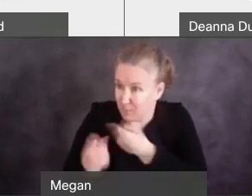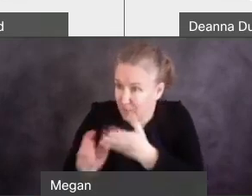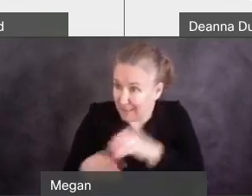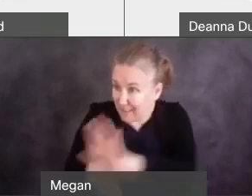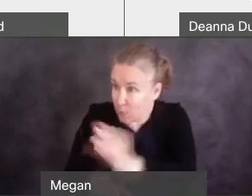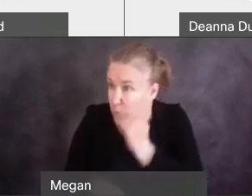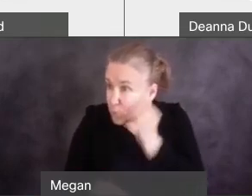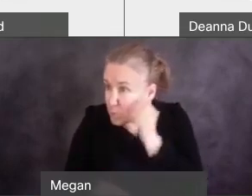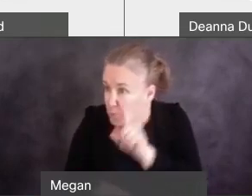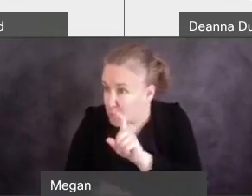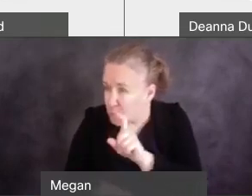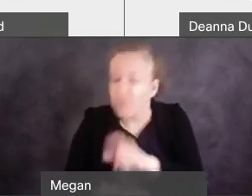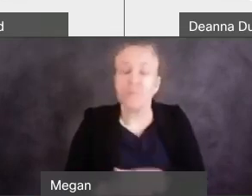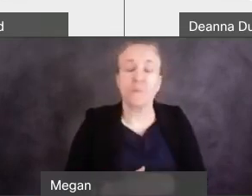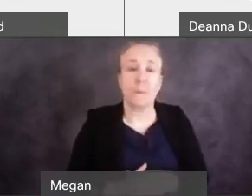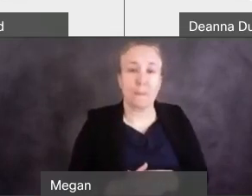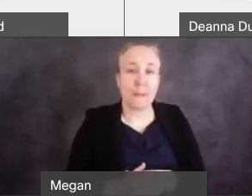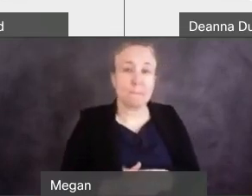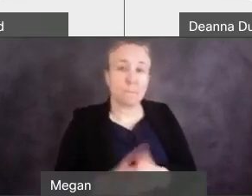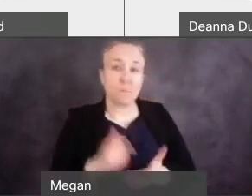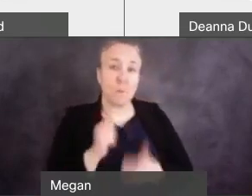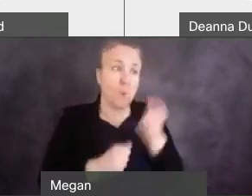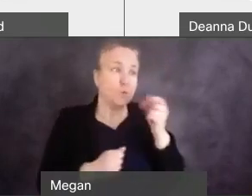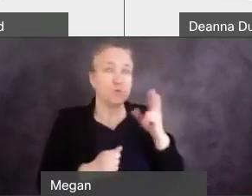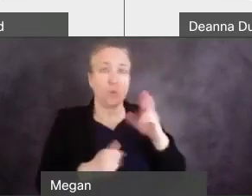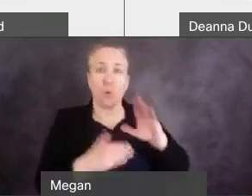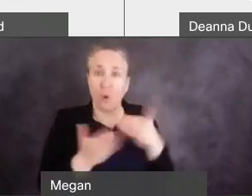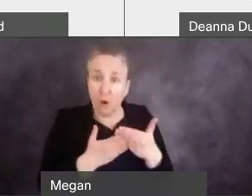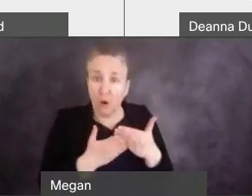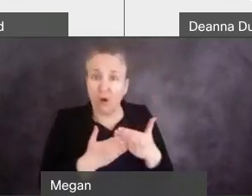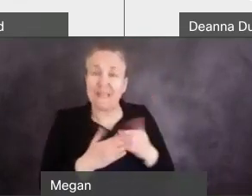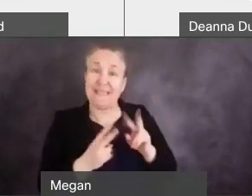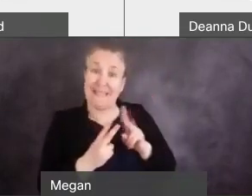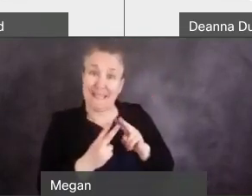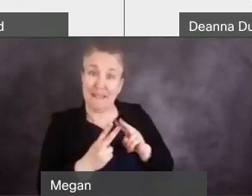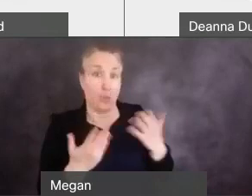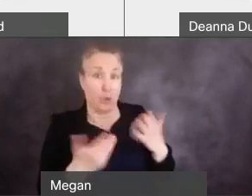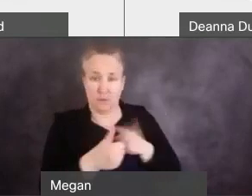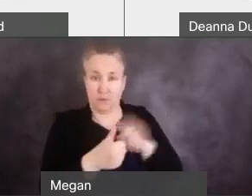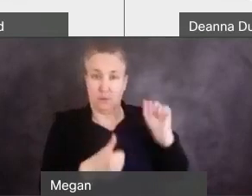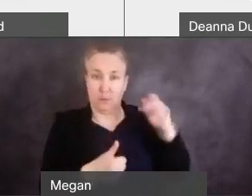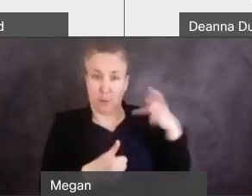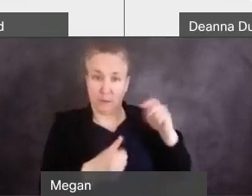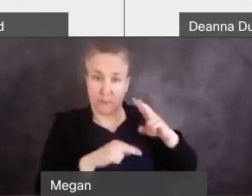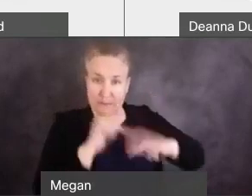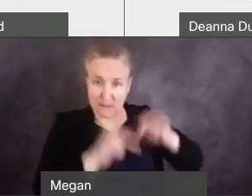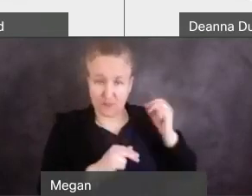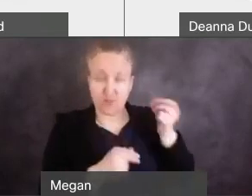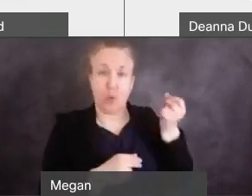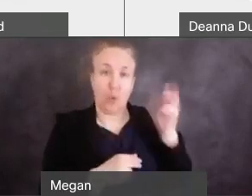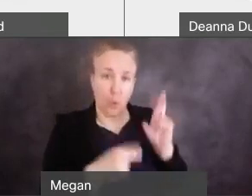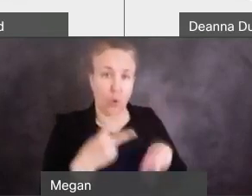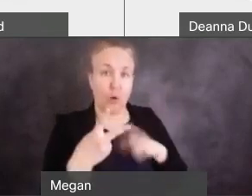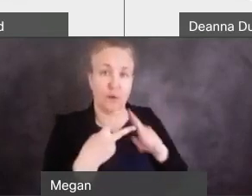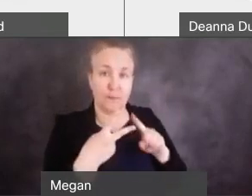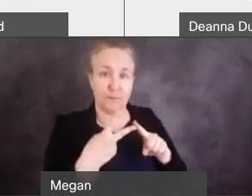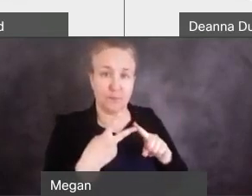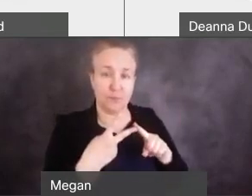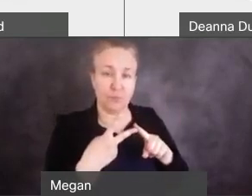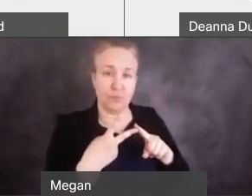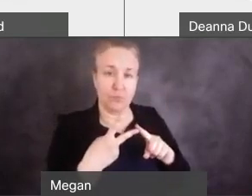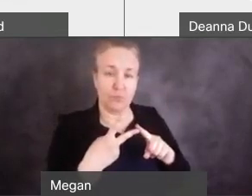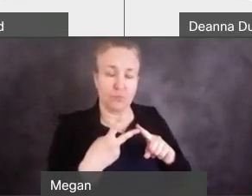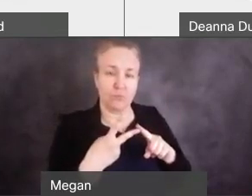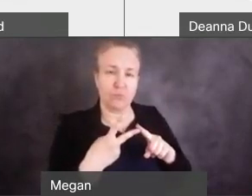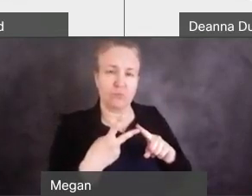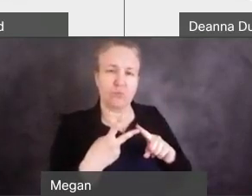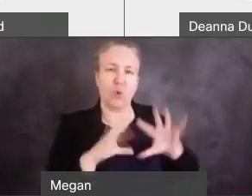[Commissioner Arkoosh] So most of these, really all of these, are either apartment buildings or units that are grouped together,